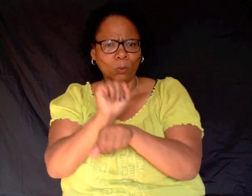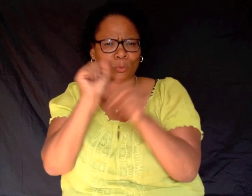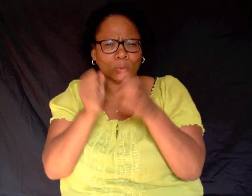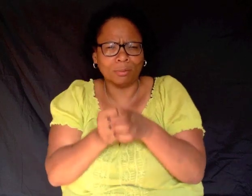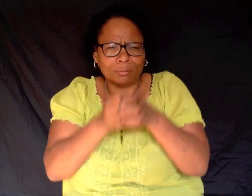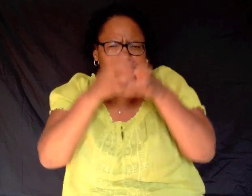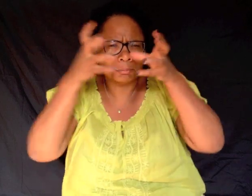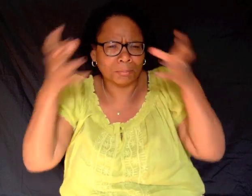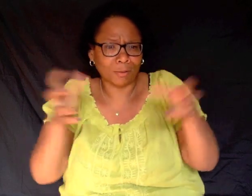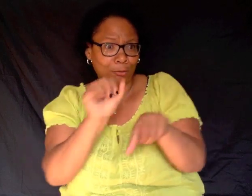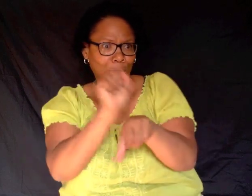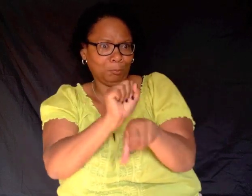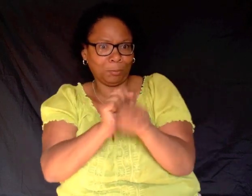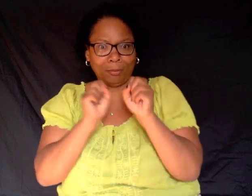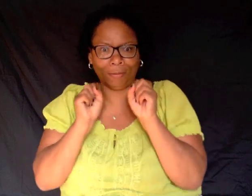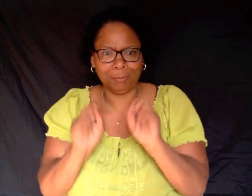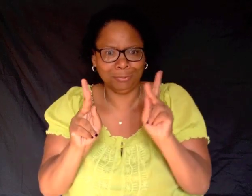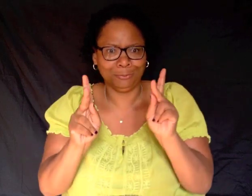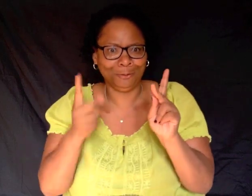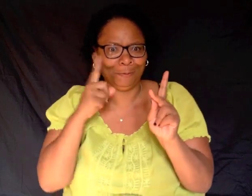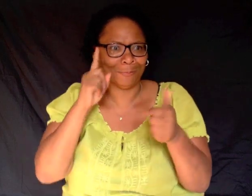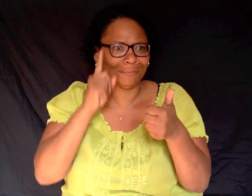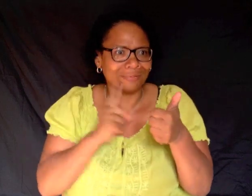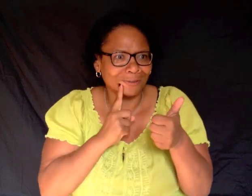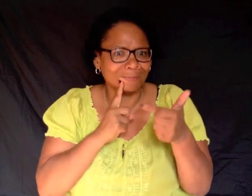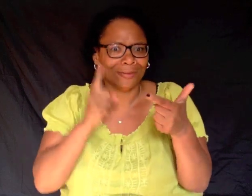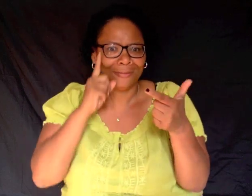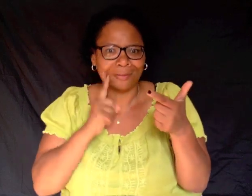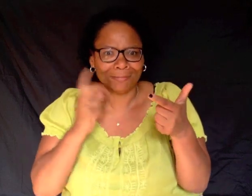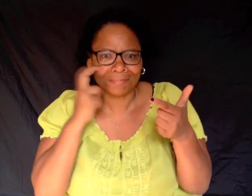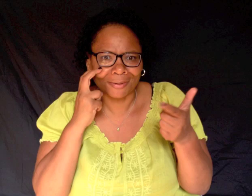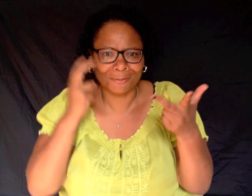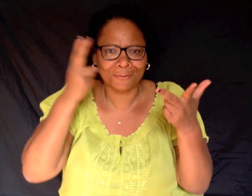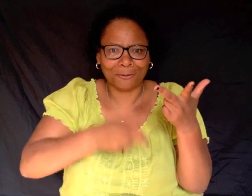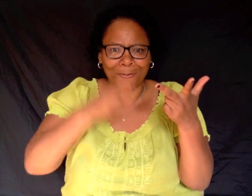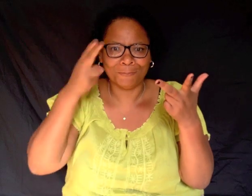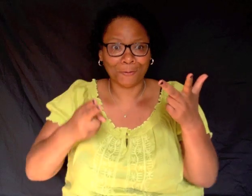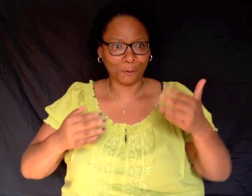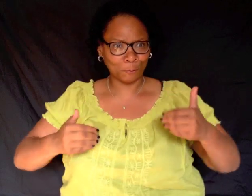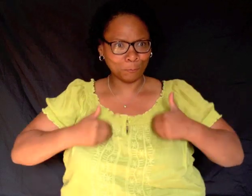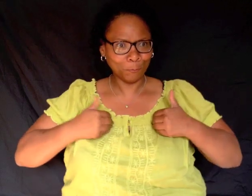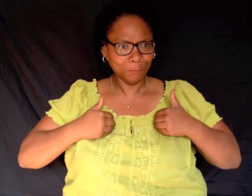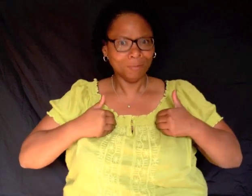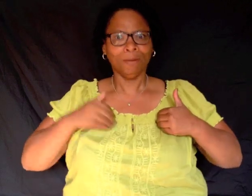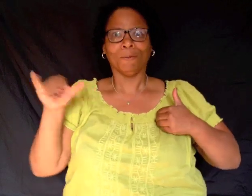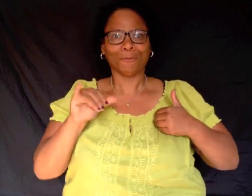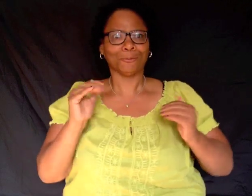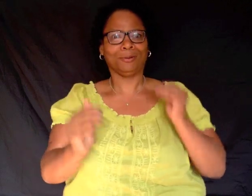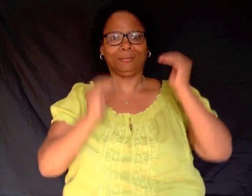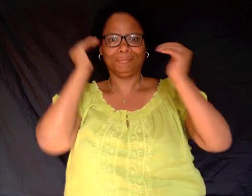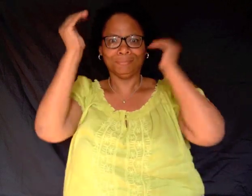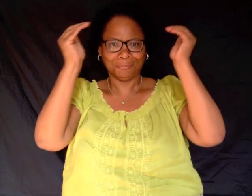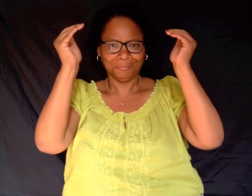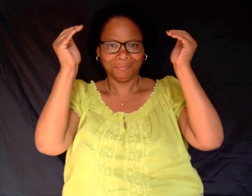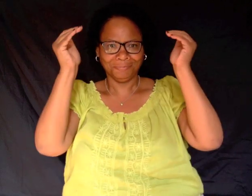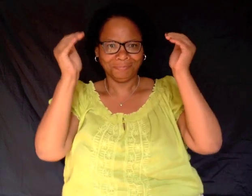to expand employment opportunities for Deaf, DeafBlind and Hard of Hearing youth and adults.